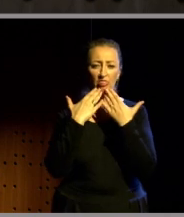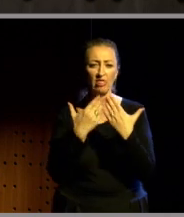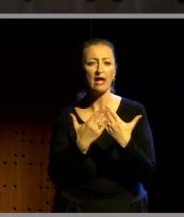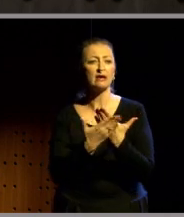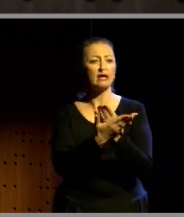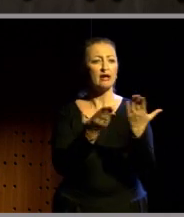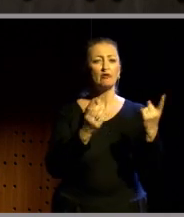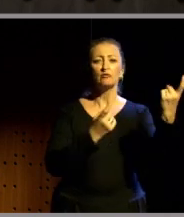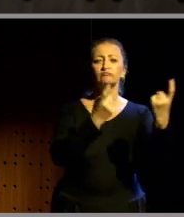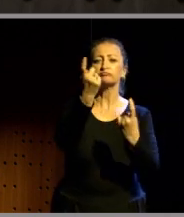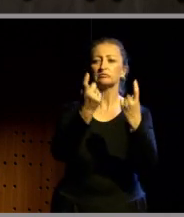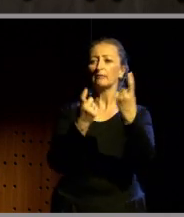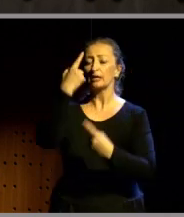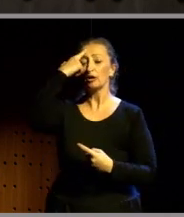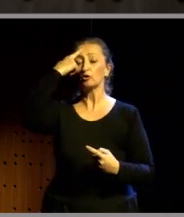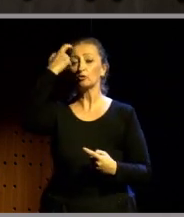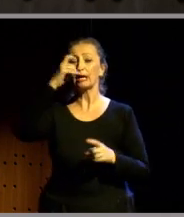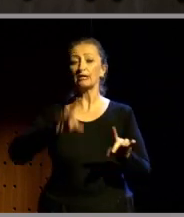Creative Australia board members,